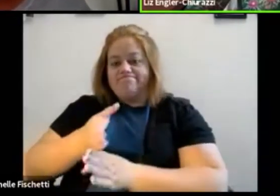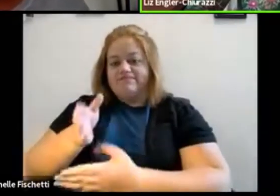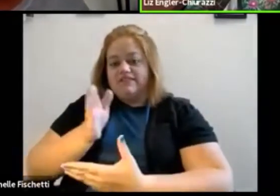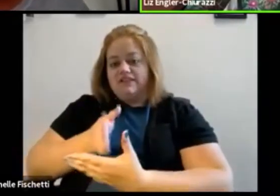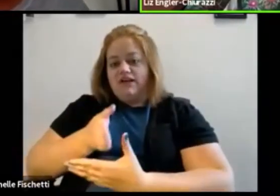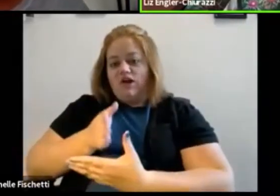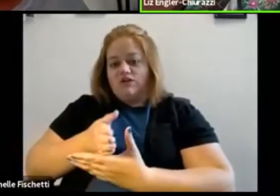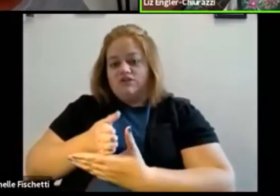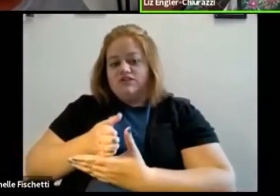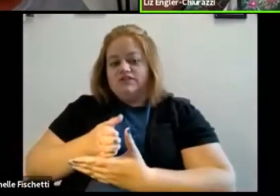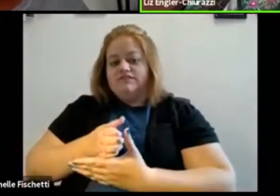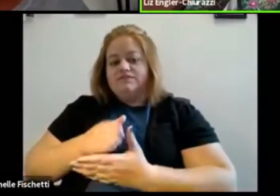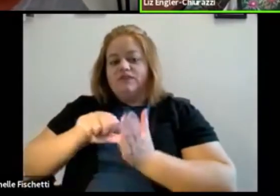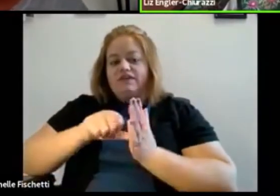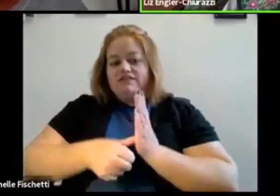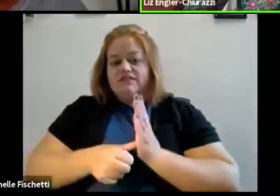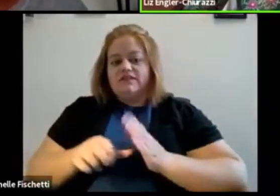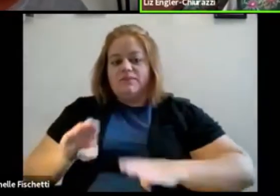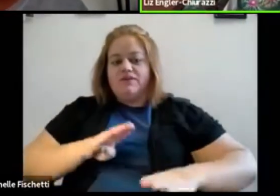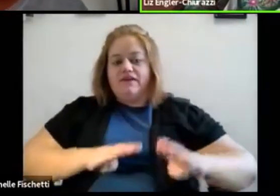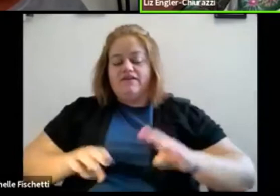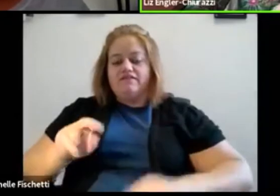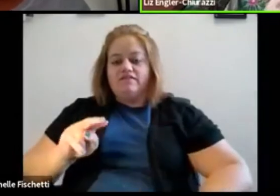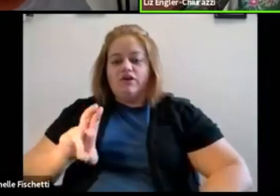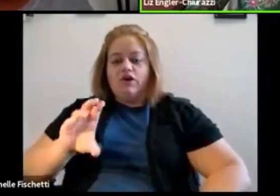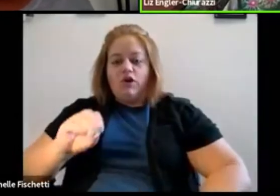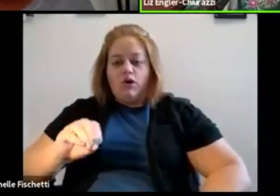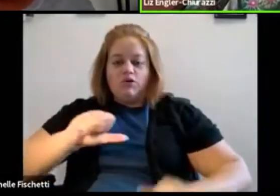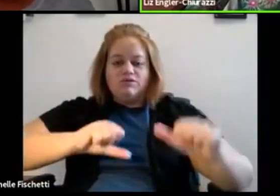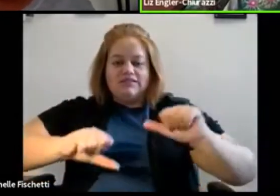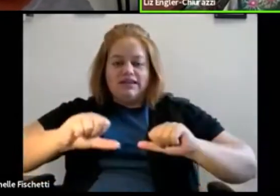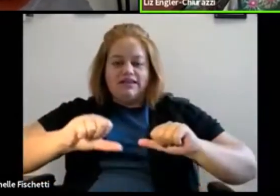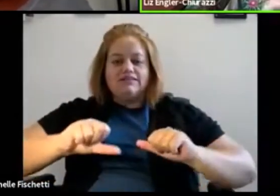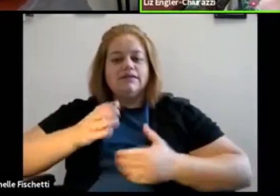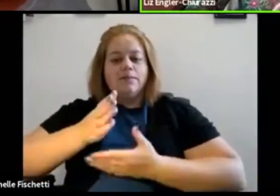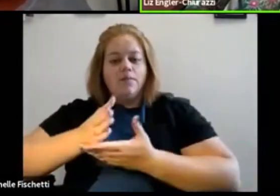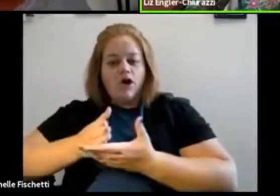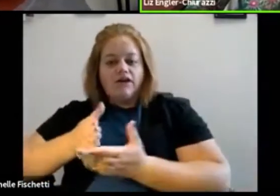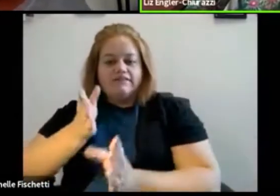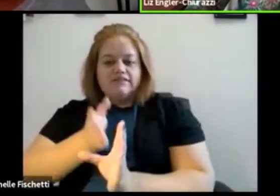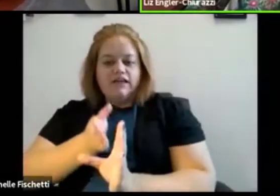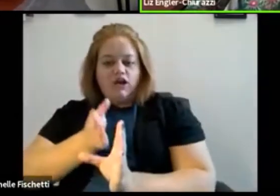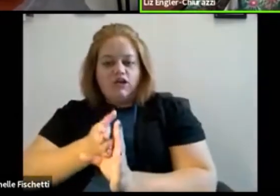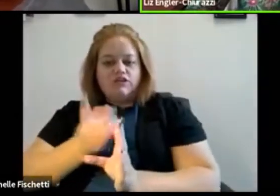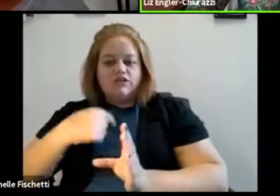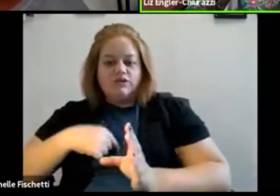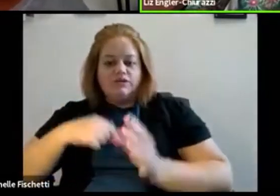behavioral neuroscience. So that's a part of psychology that really focuses on how our